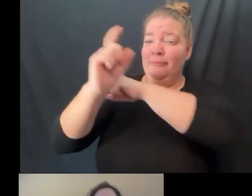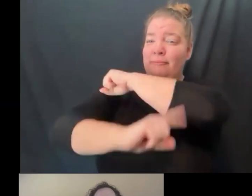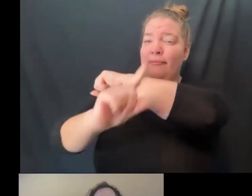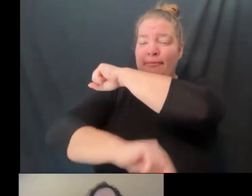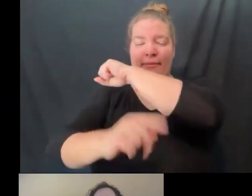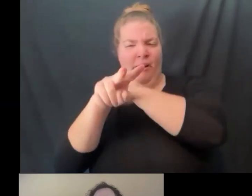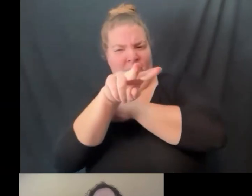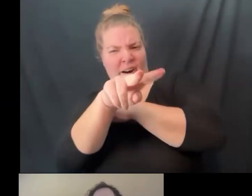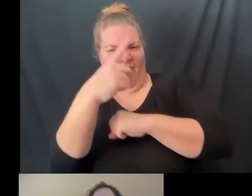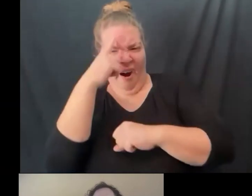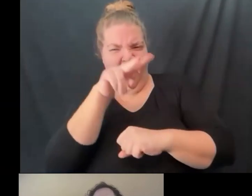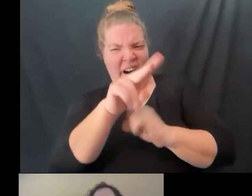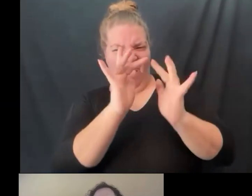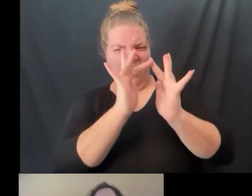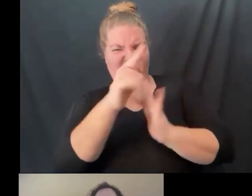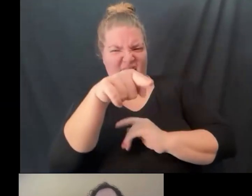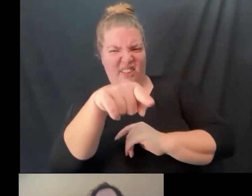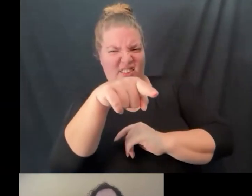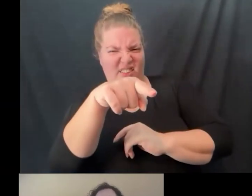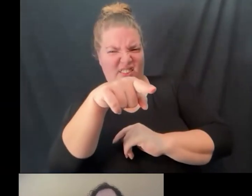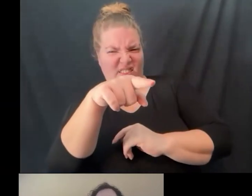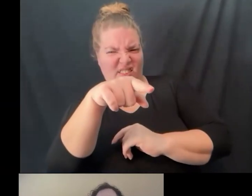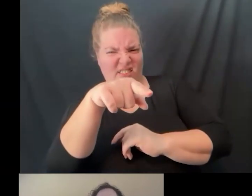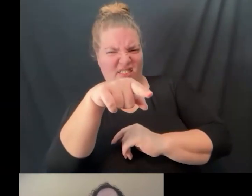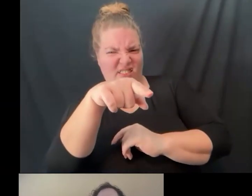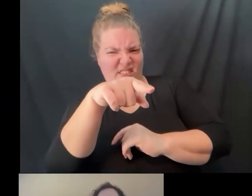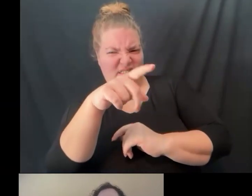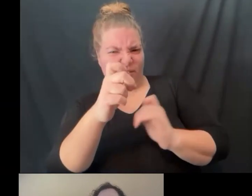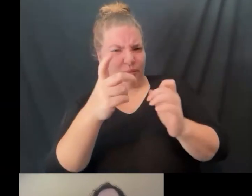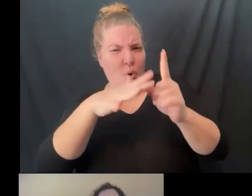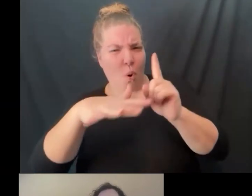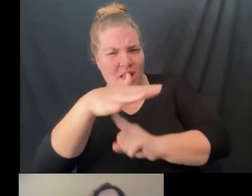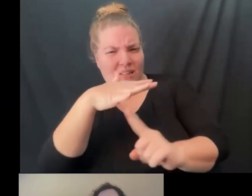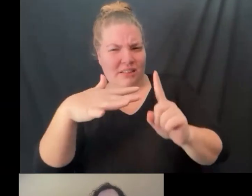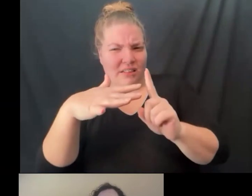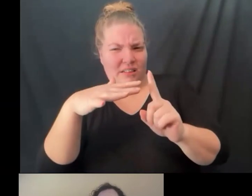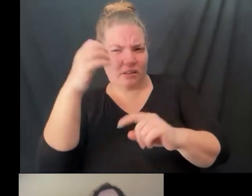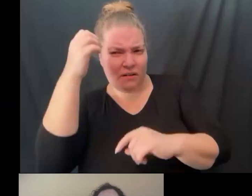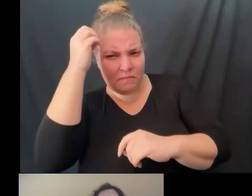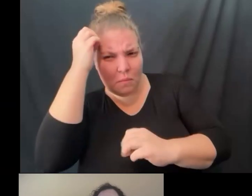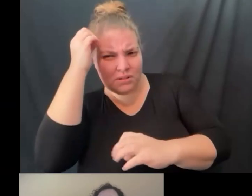employee-facing web pages and web applications, including their content.